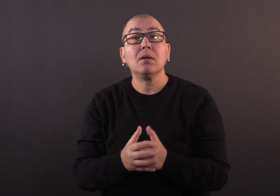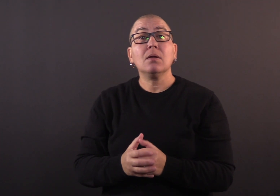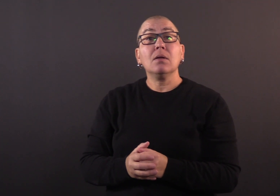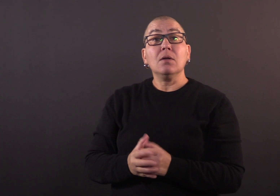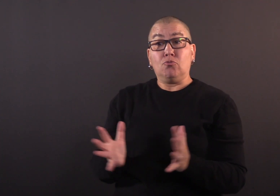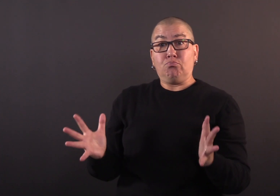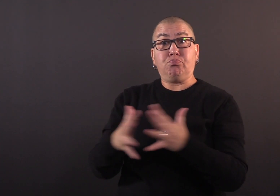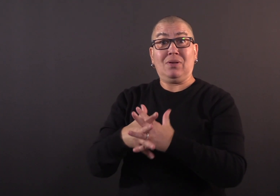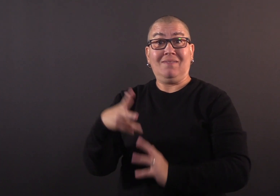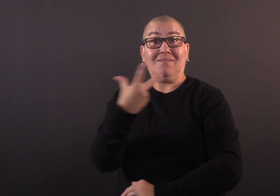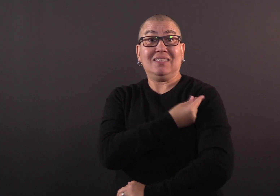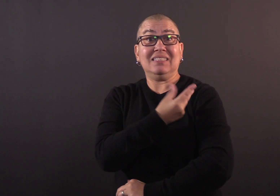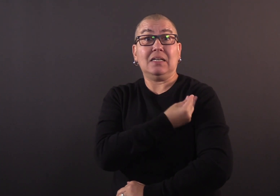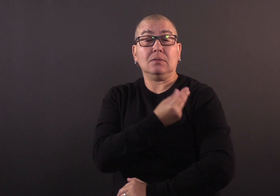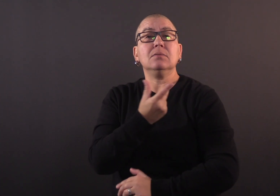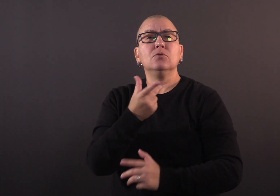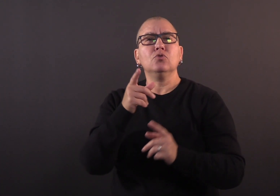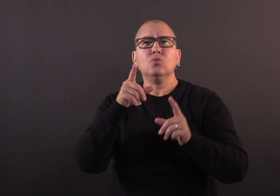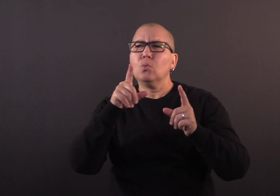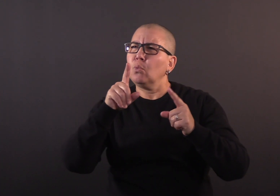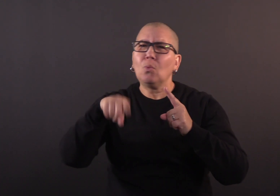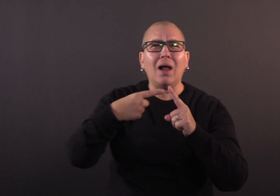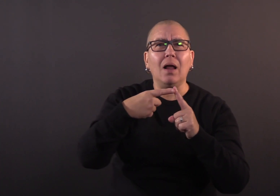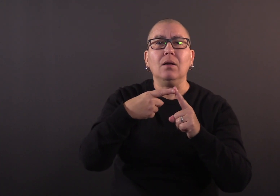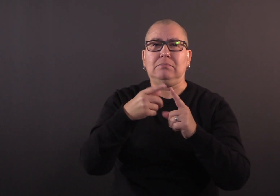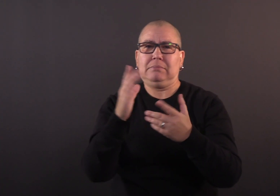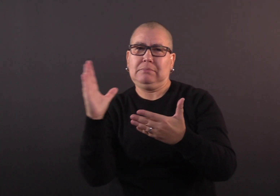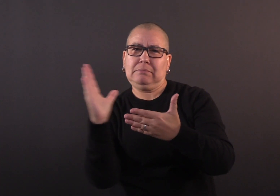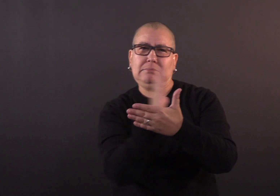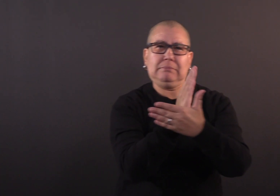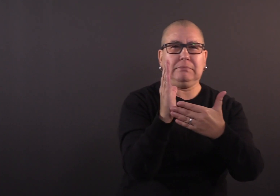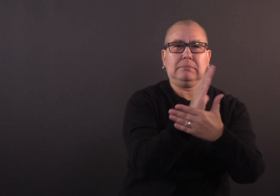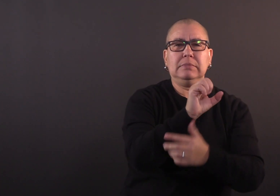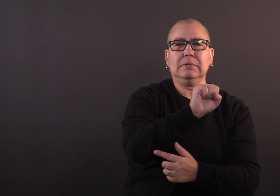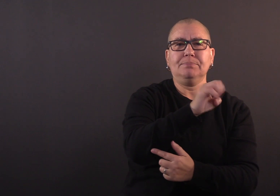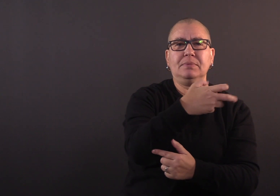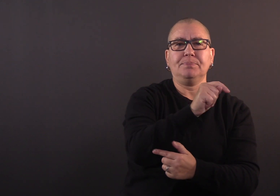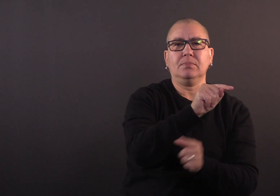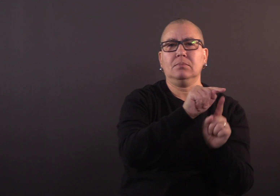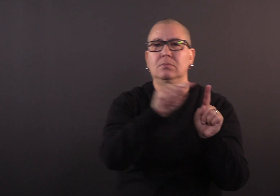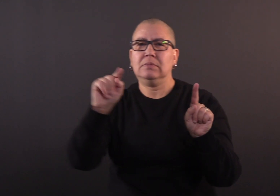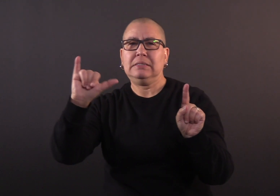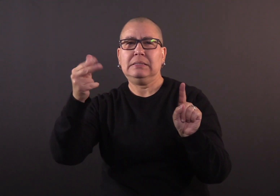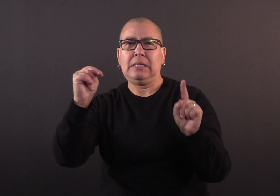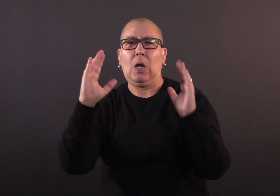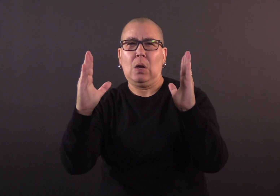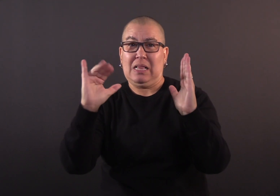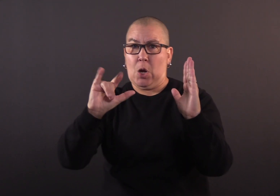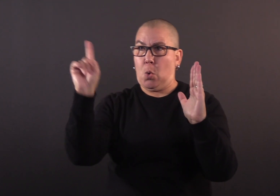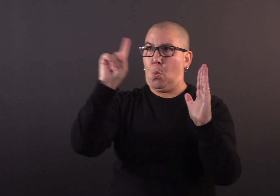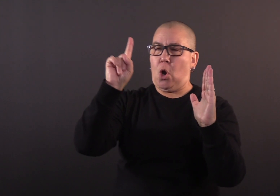There's no vaccine for children, but babies whose mothers didn't get vaccinated in pregnancy may